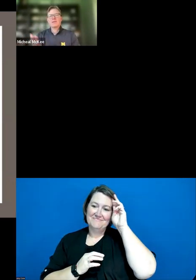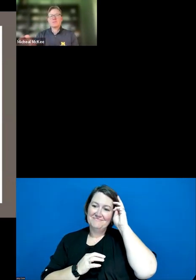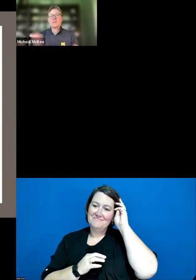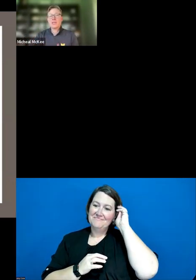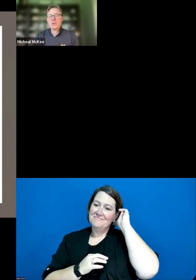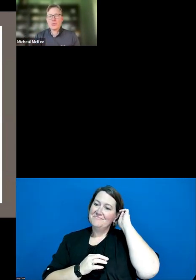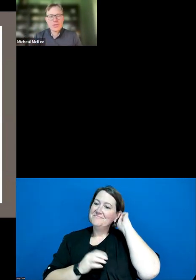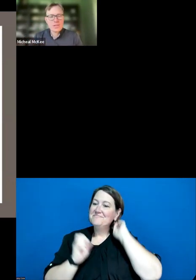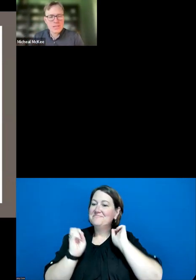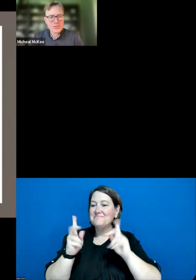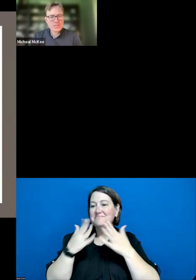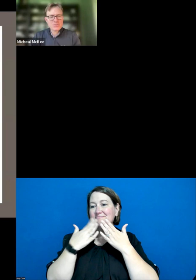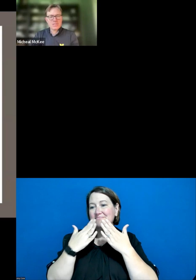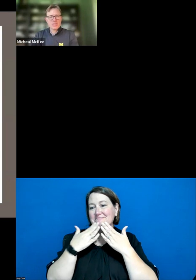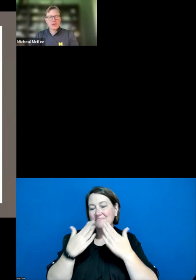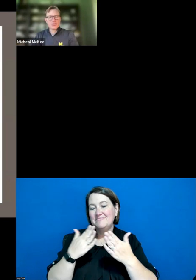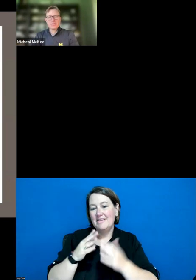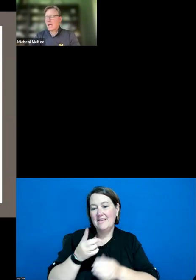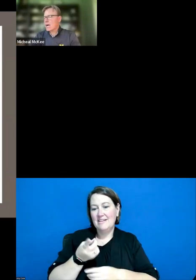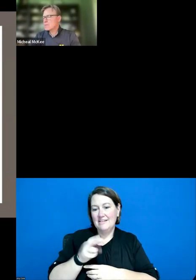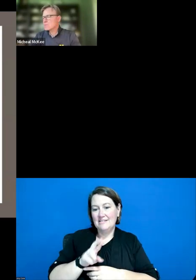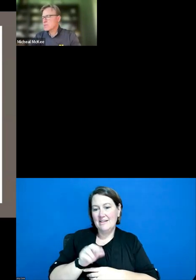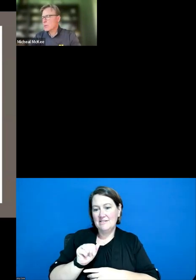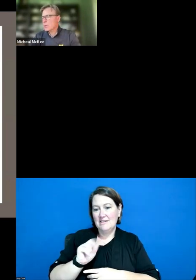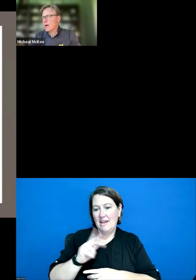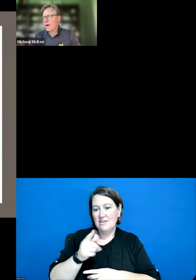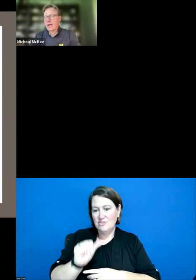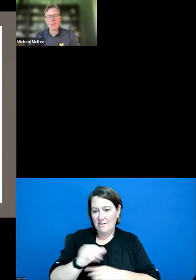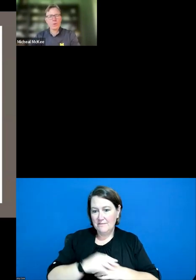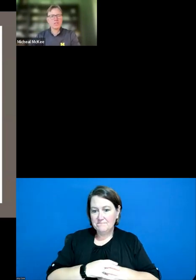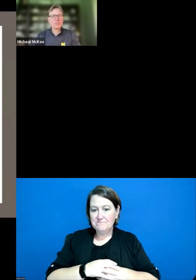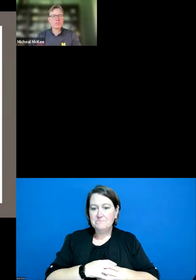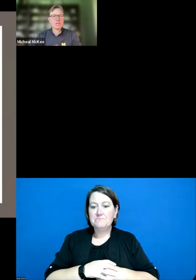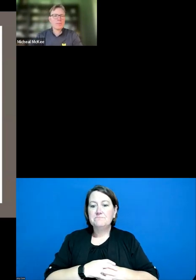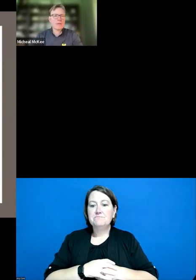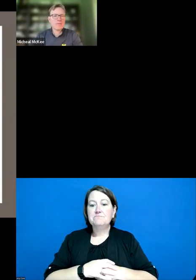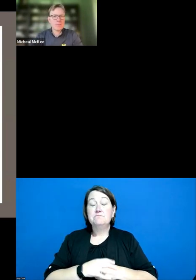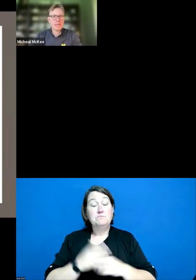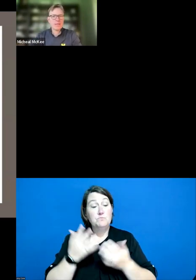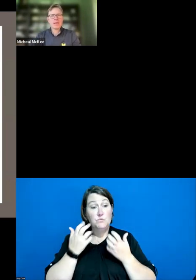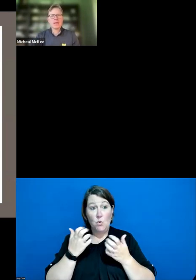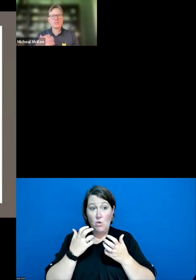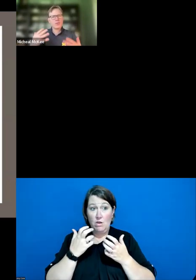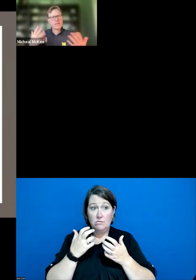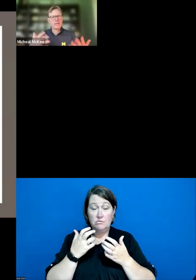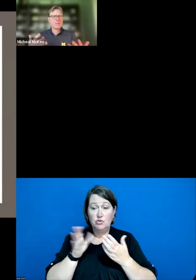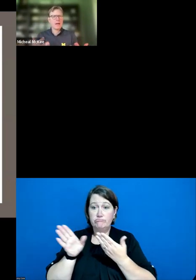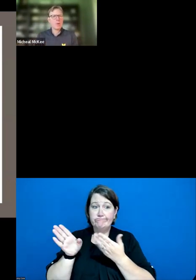Thank you, doctor Angela hart. So I wanted to just kind of pivot a bit and start thinking about